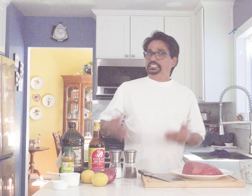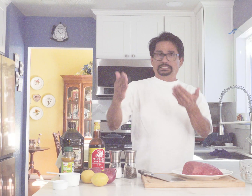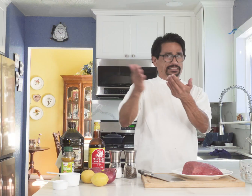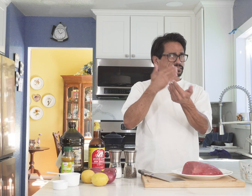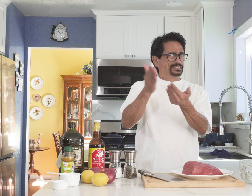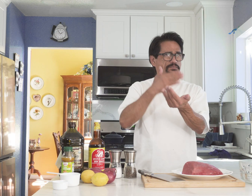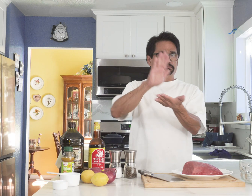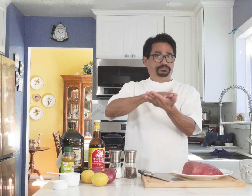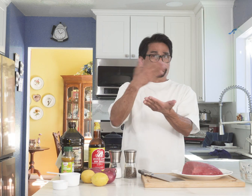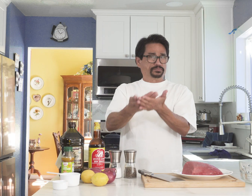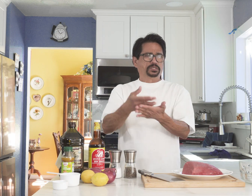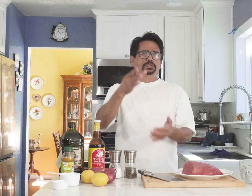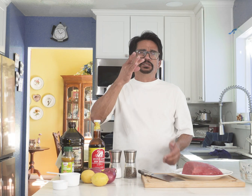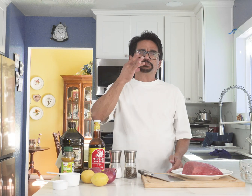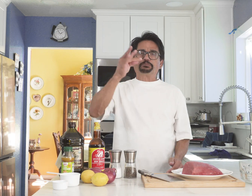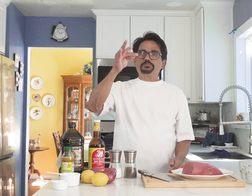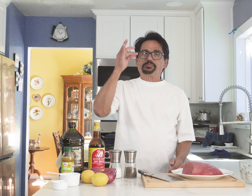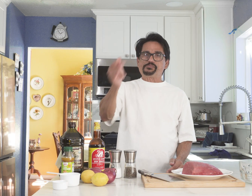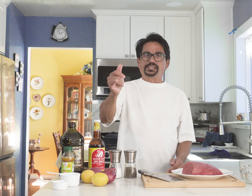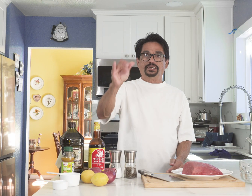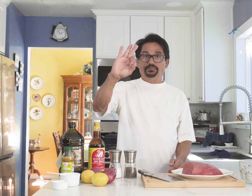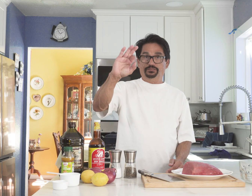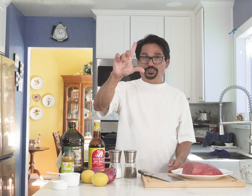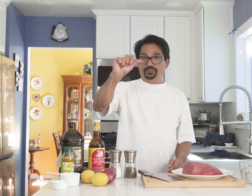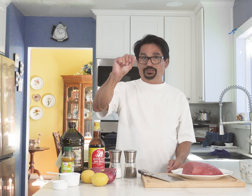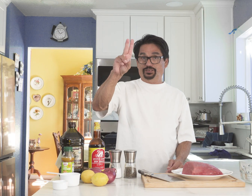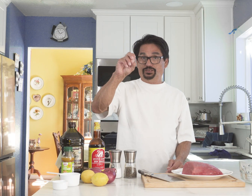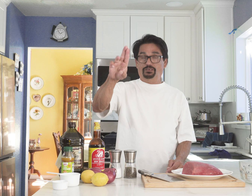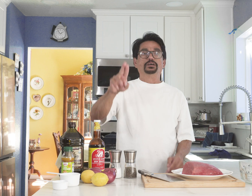Bisteak is easy to make and full of flavor!